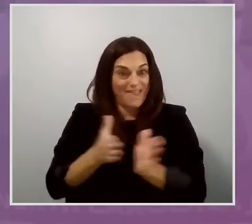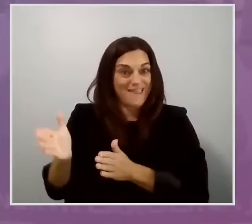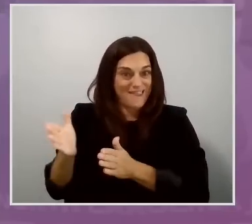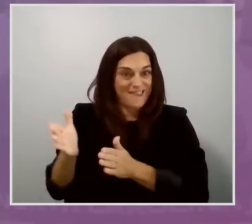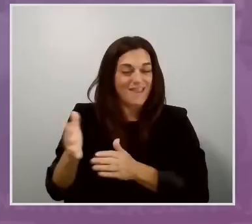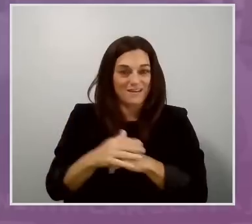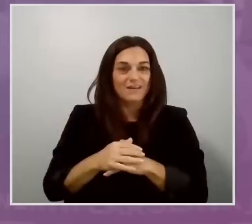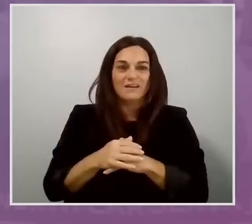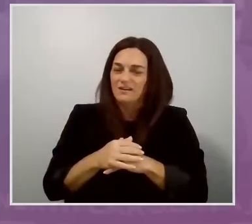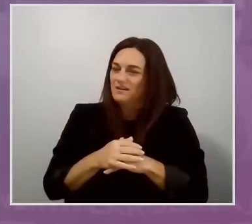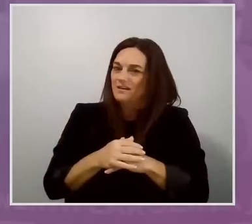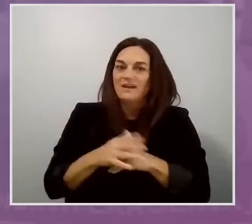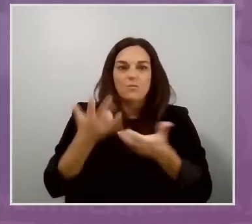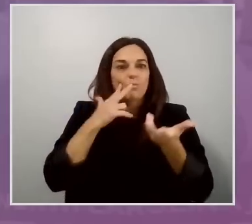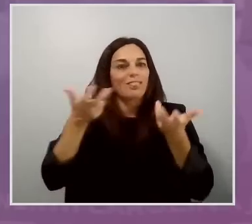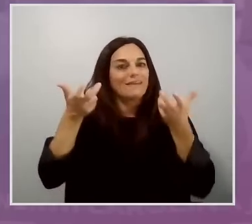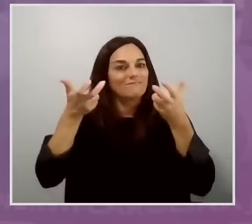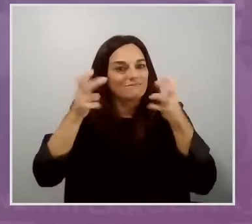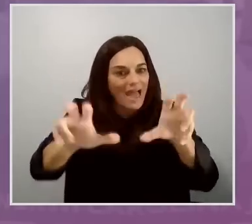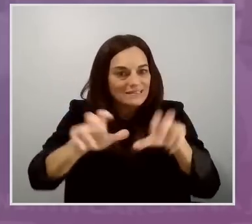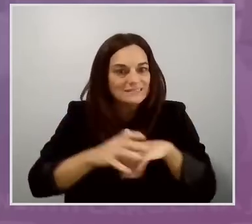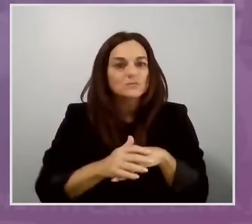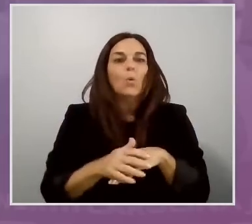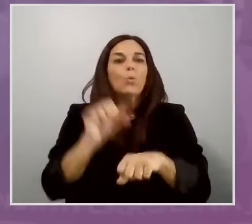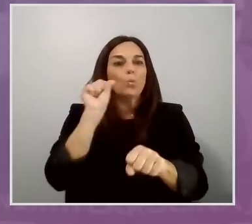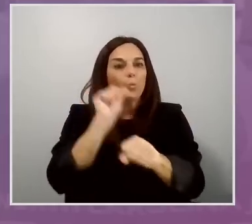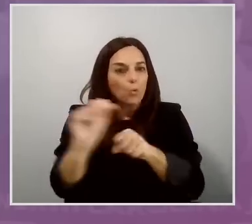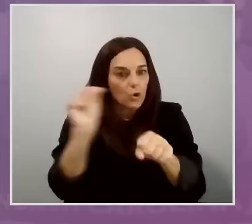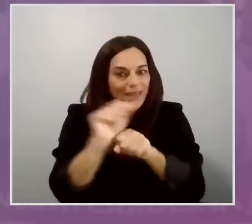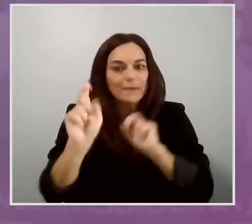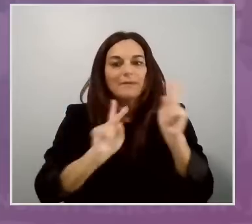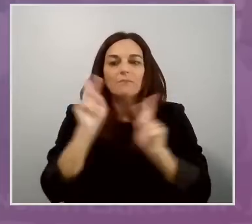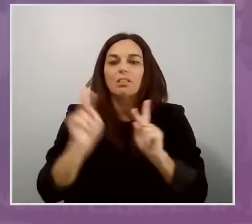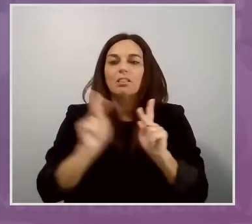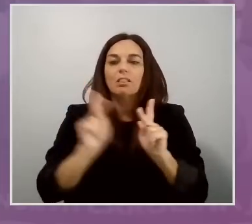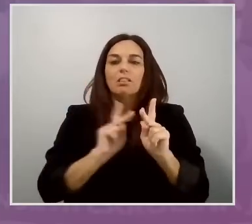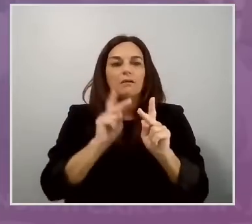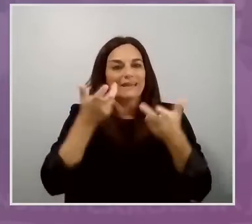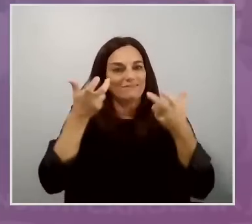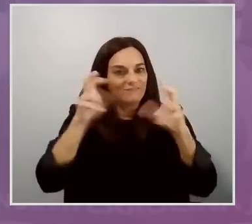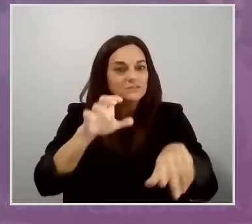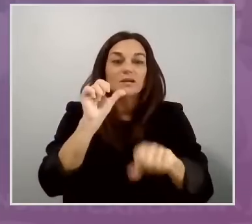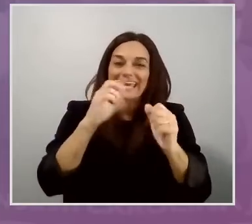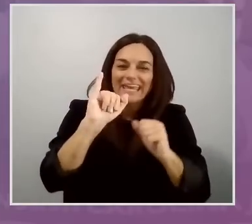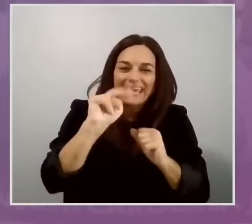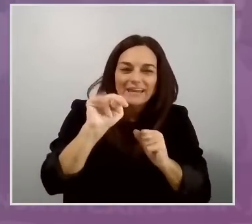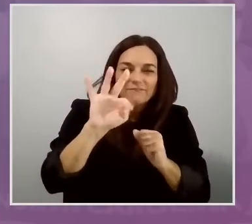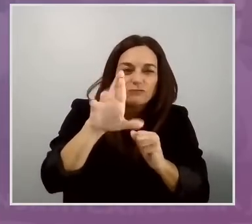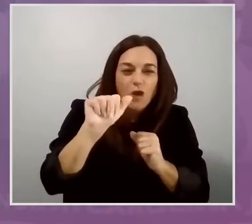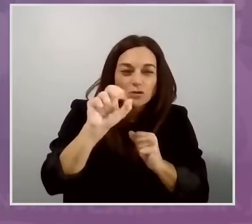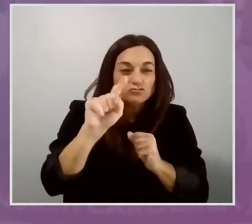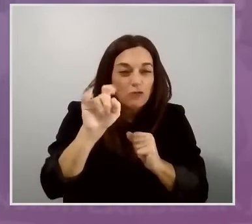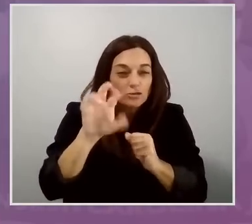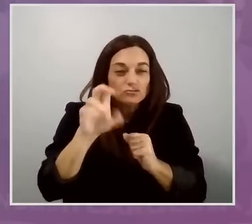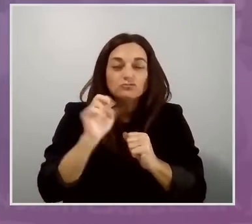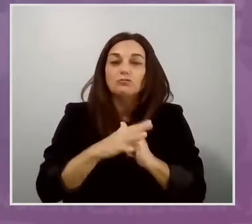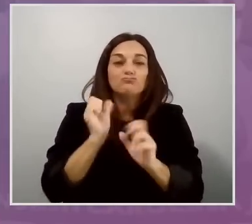THESE ARE SOME OF THE ISSUES. WE'RE GOING TO INVEST IN OUR